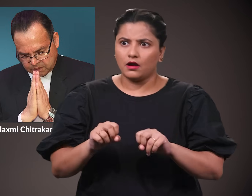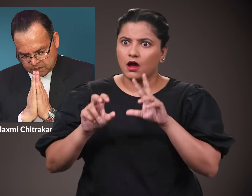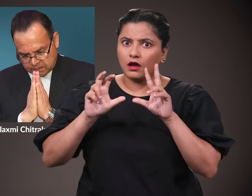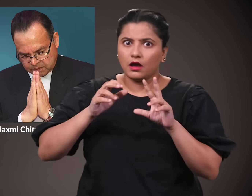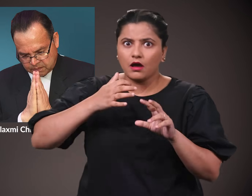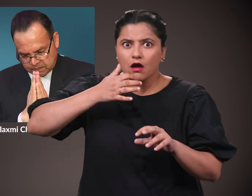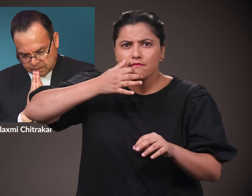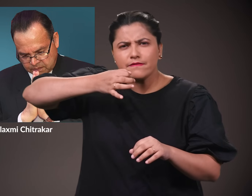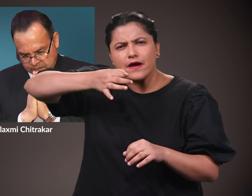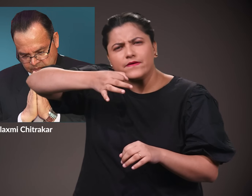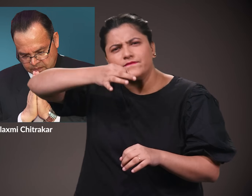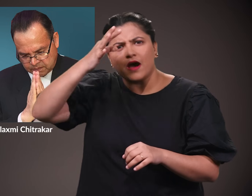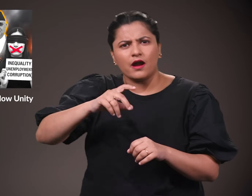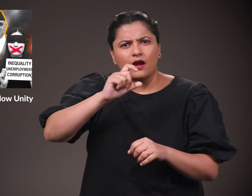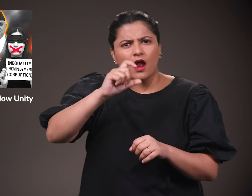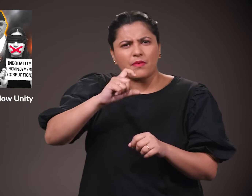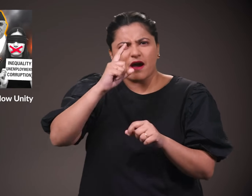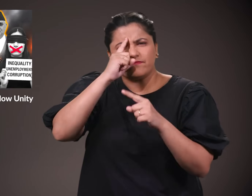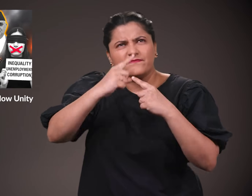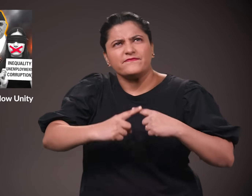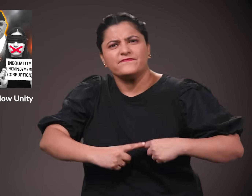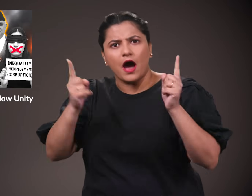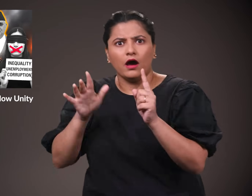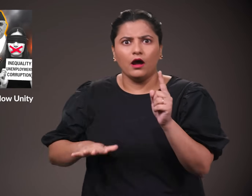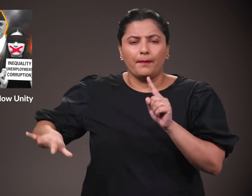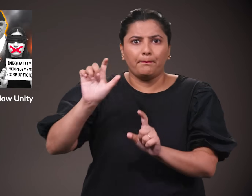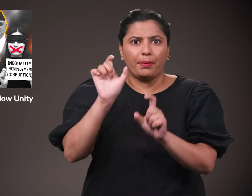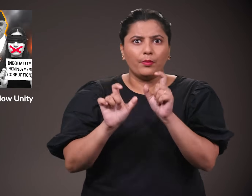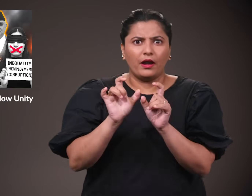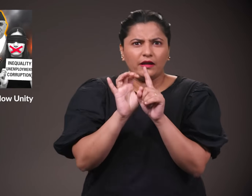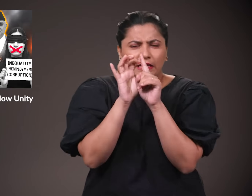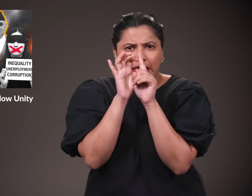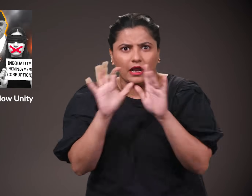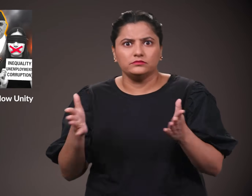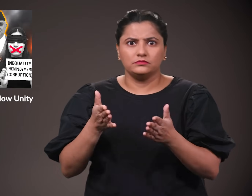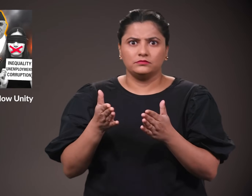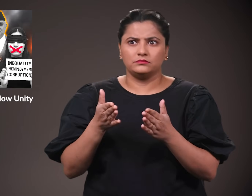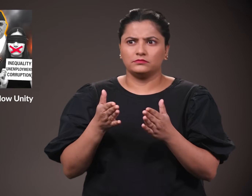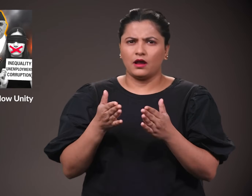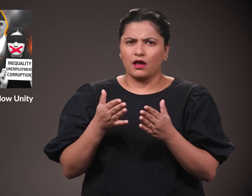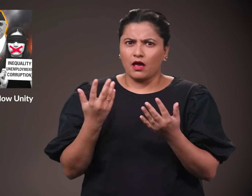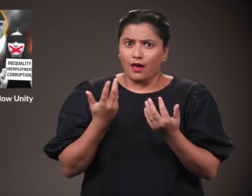This was the shocking reality. The people of Nepal had had enough.